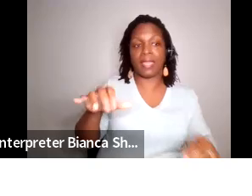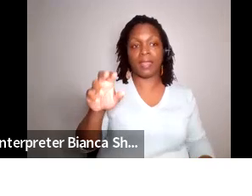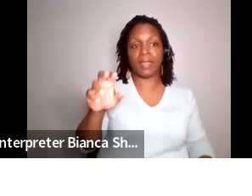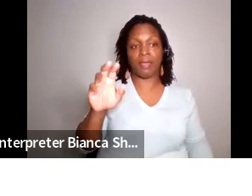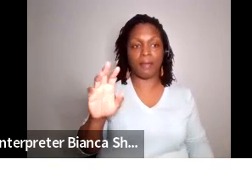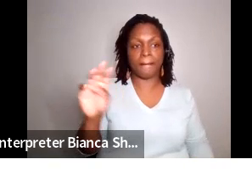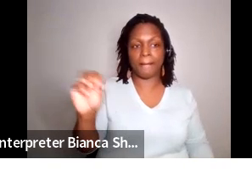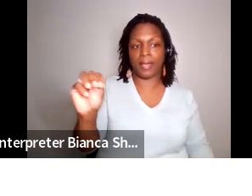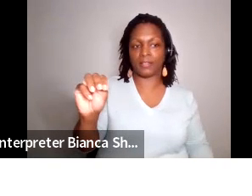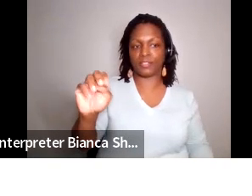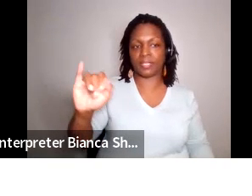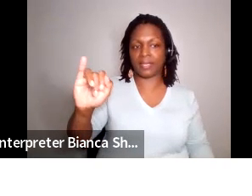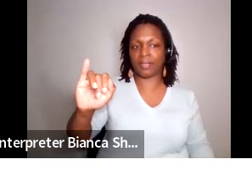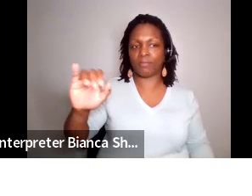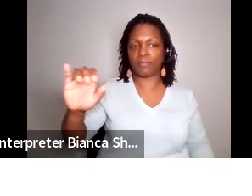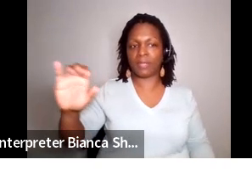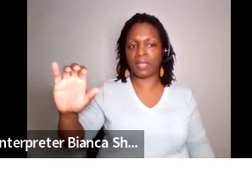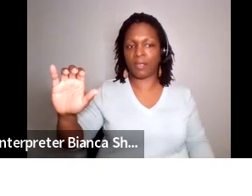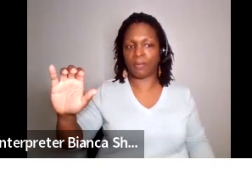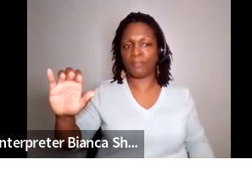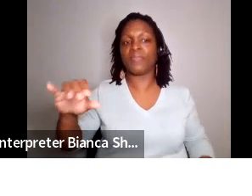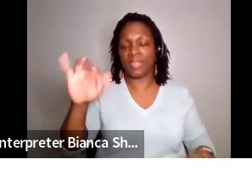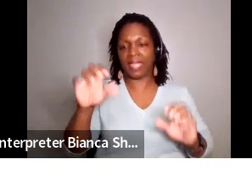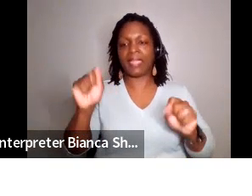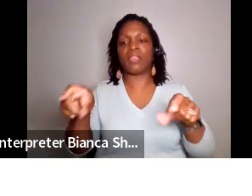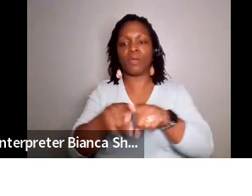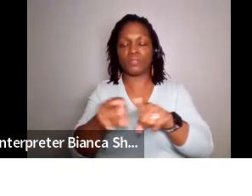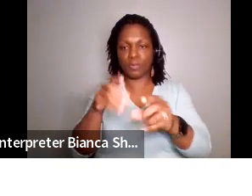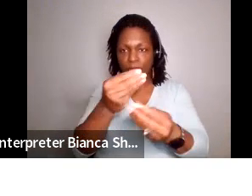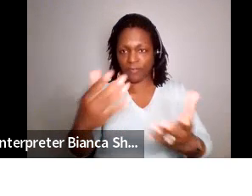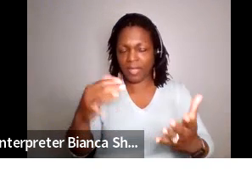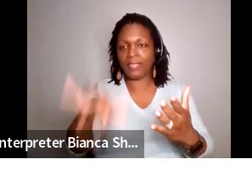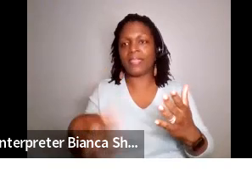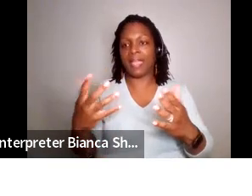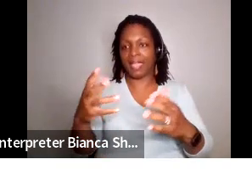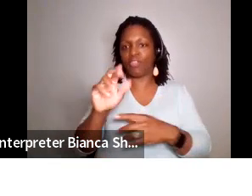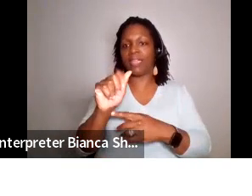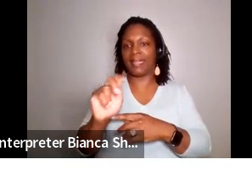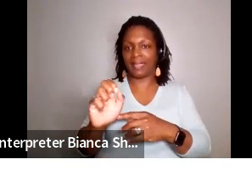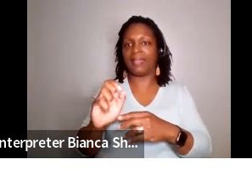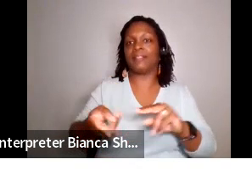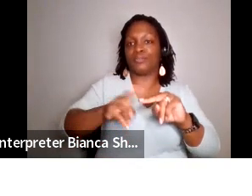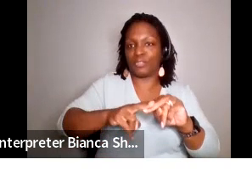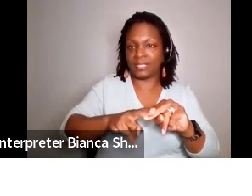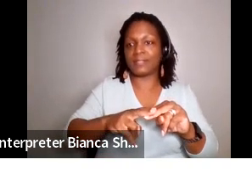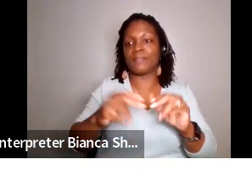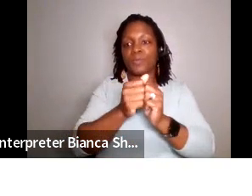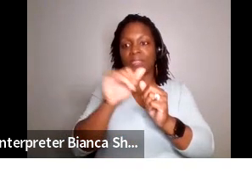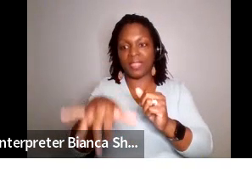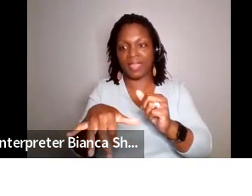We're doing that through different funding. But But that provider type is also getting a rate increase with those rate increases.